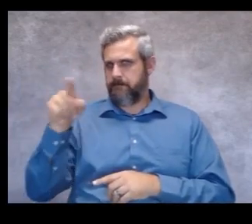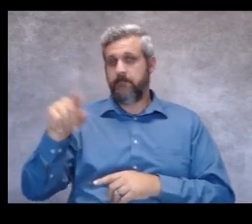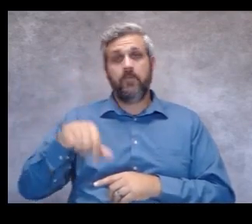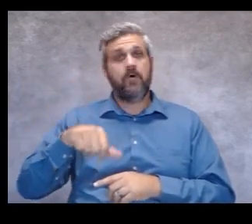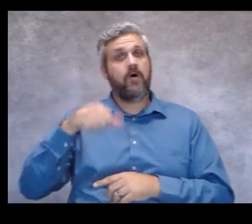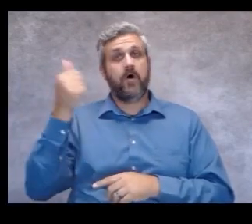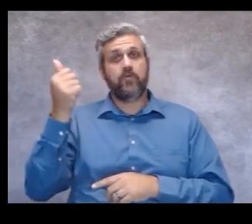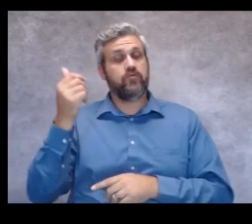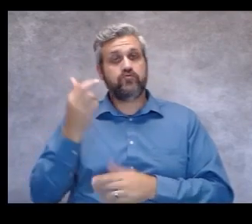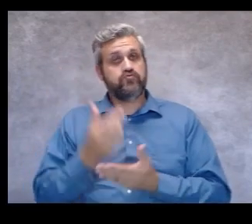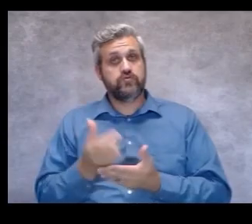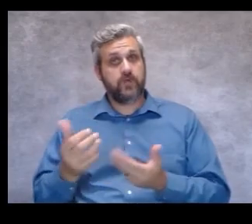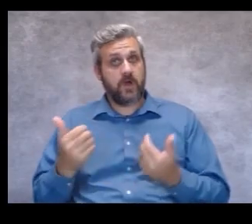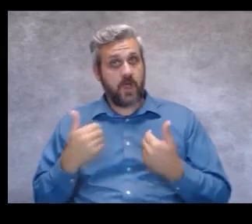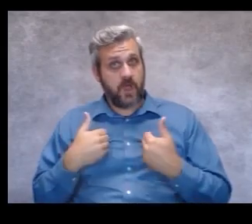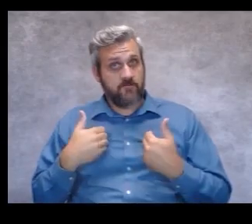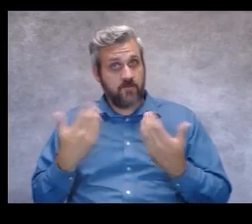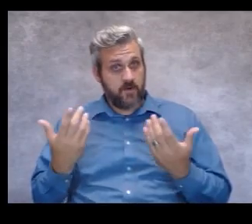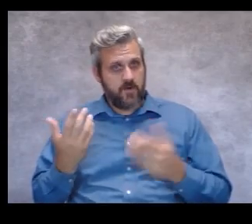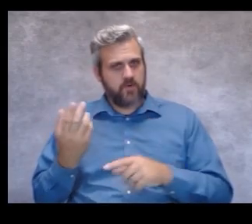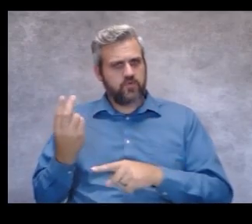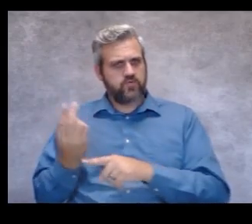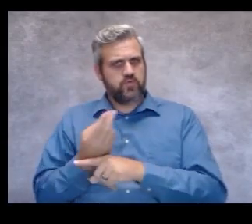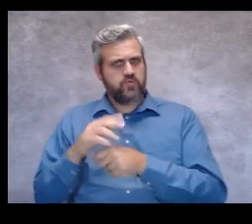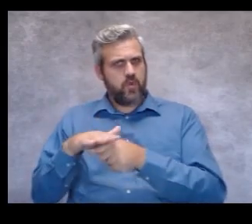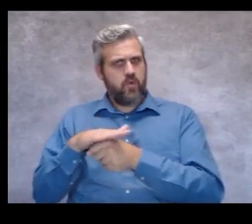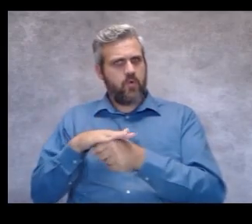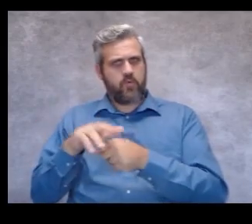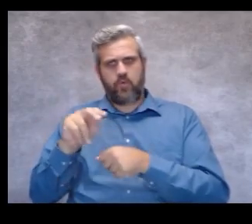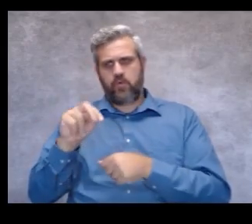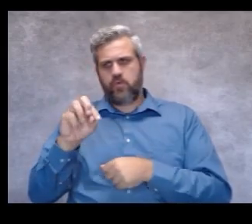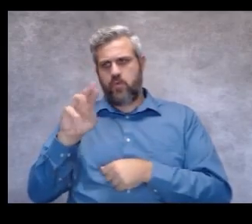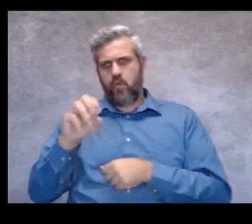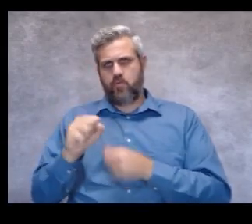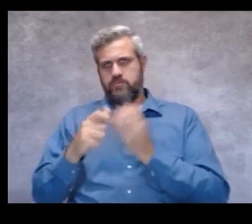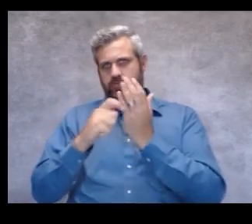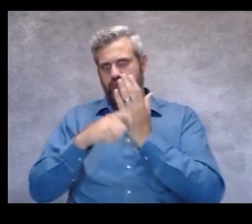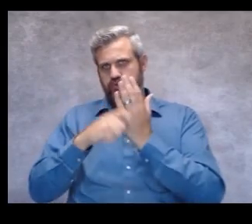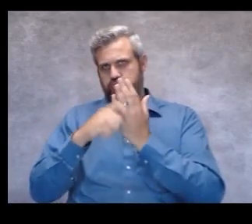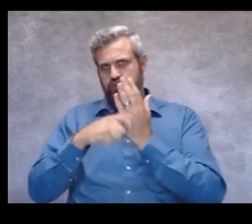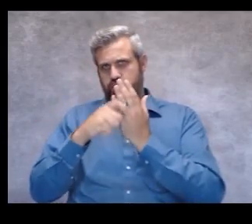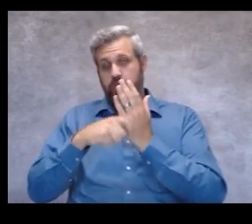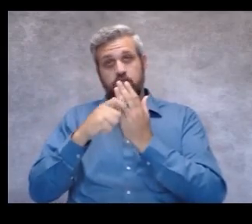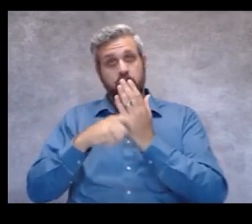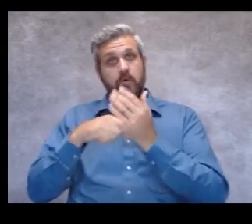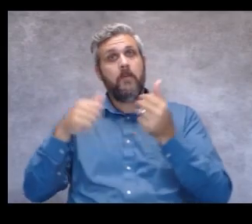Another resource is the using local norms brochure. The brochure is also